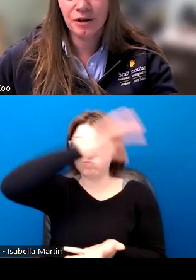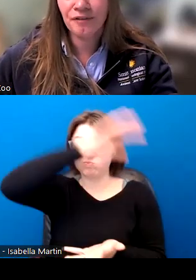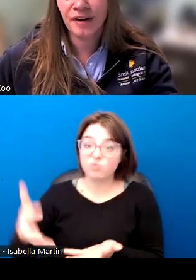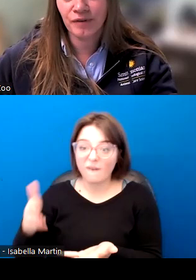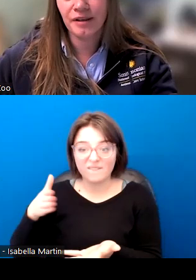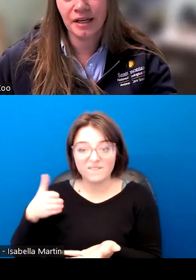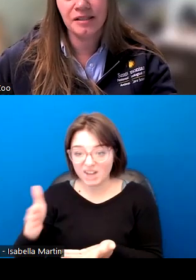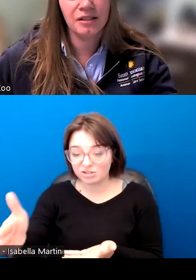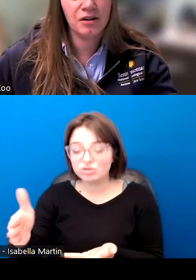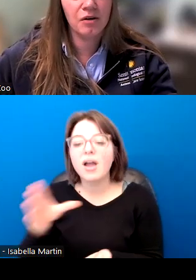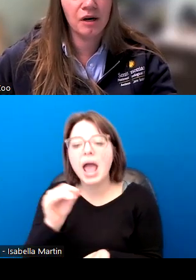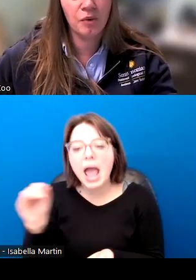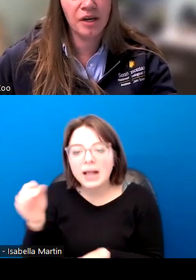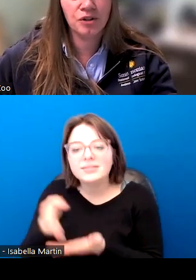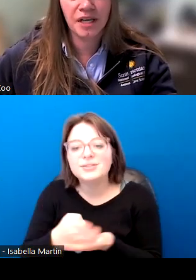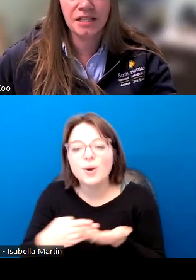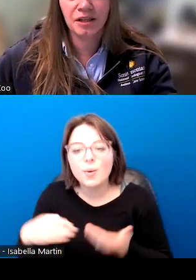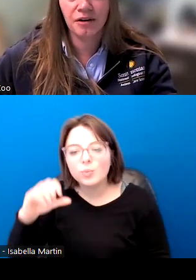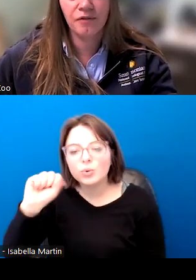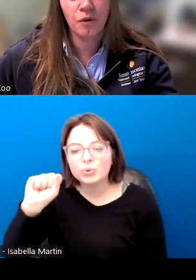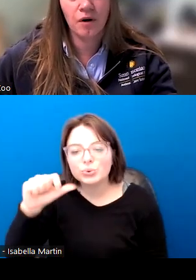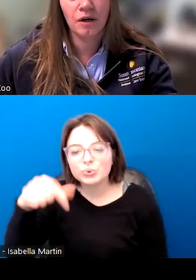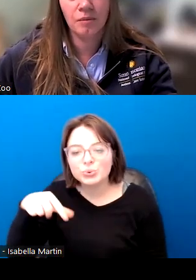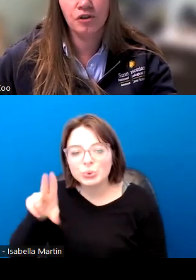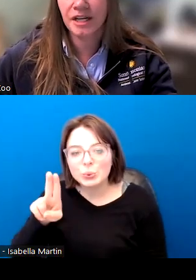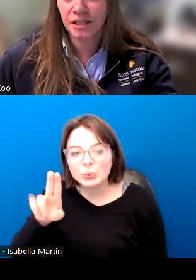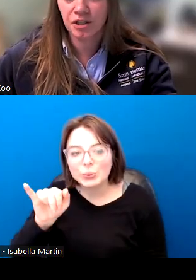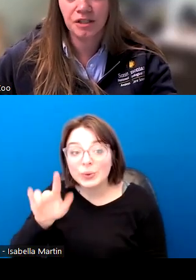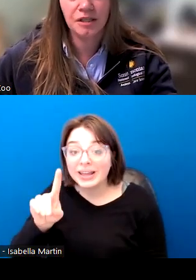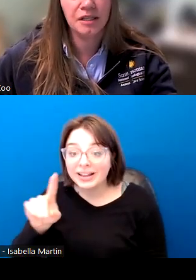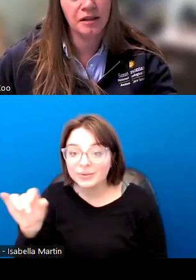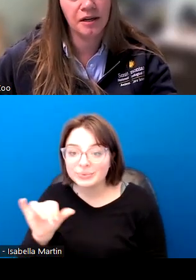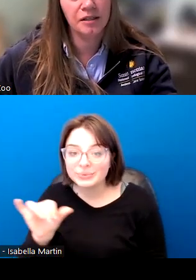of their favorite things, so we make sure that's in their for training sessions and things like that.